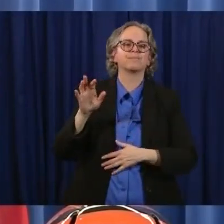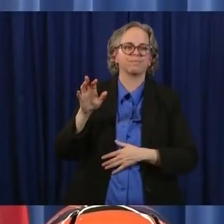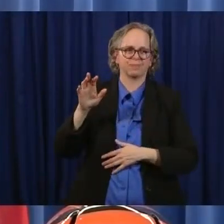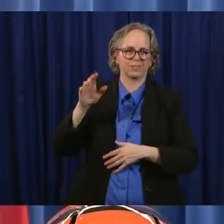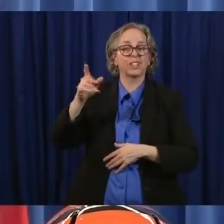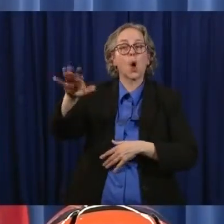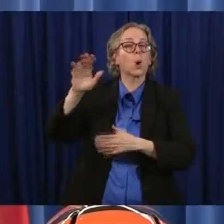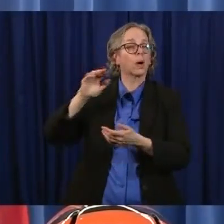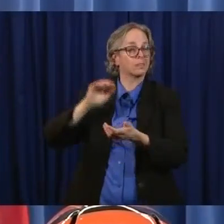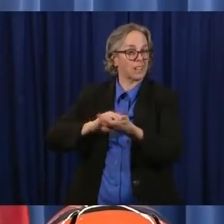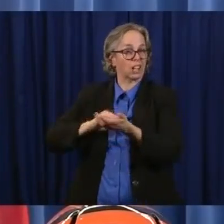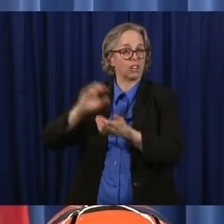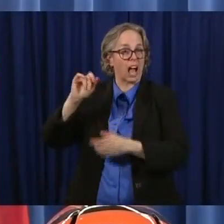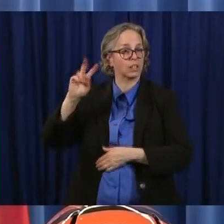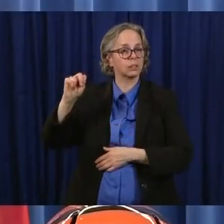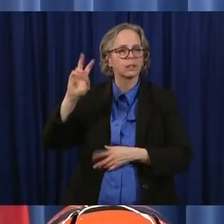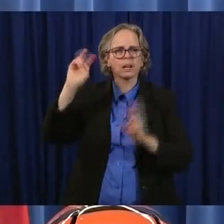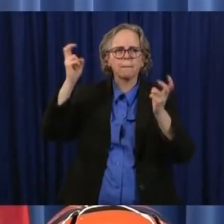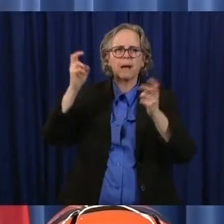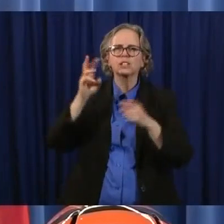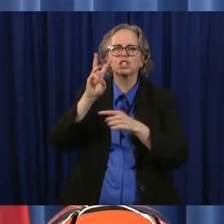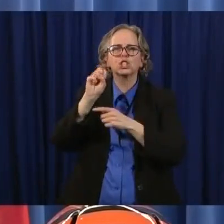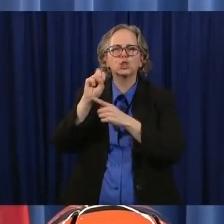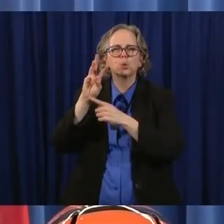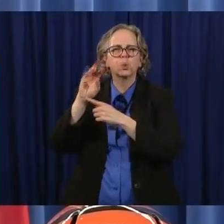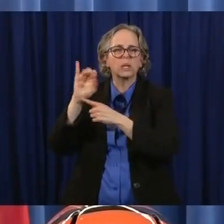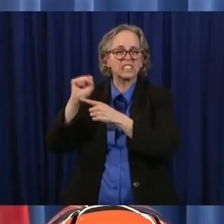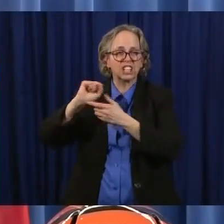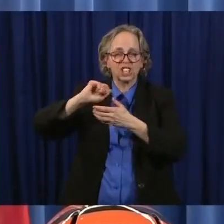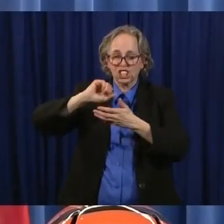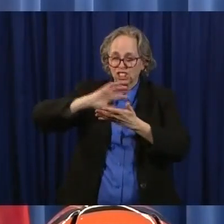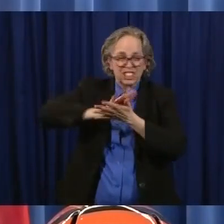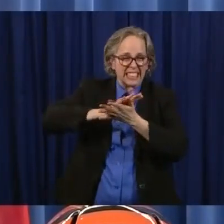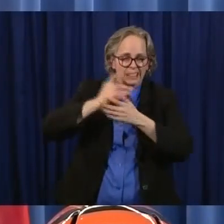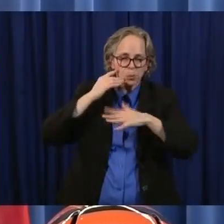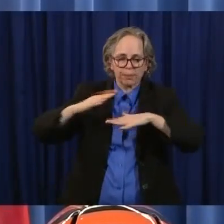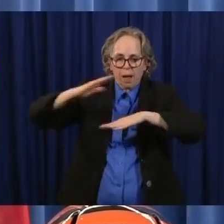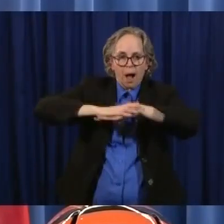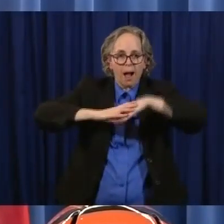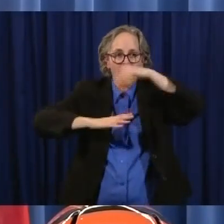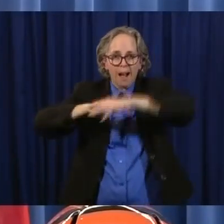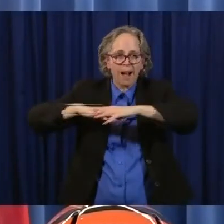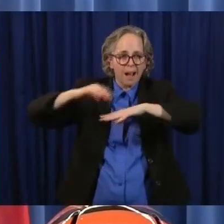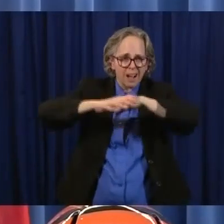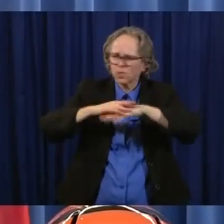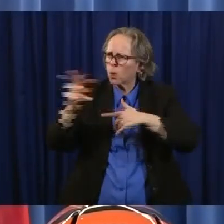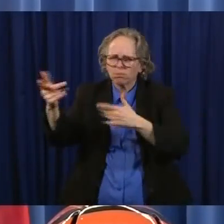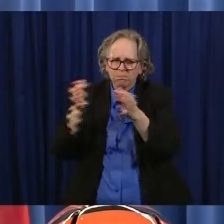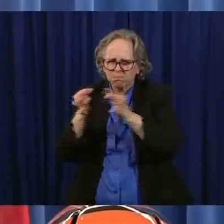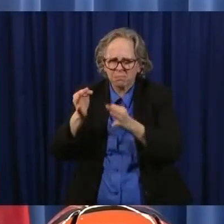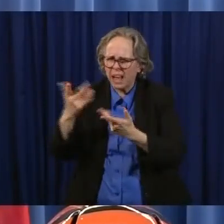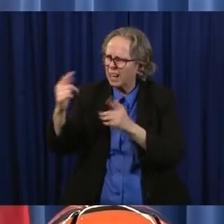AND HOW THAT PLAYS WITH THE MASK. DR. AMY ACTON HAS TALKED ABOUT